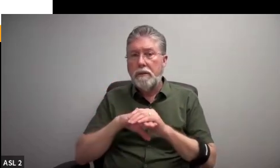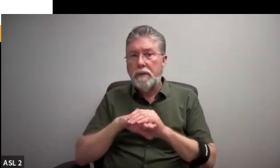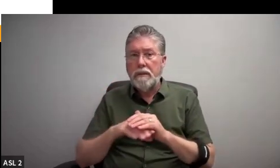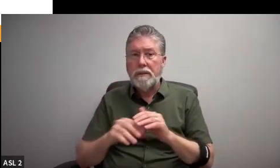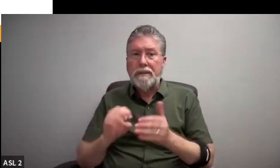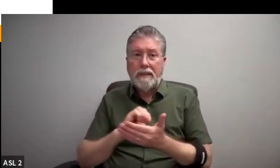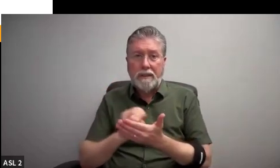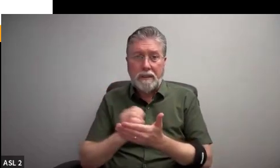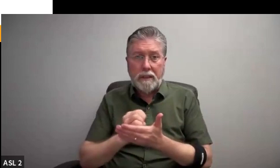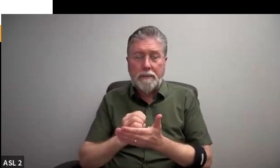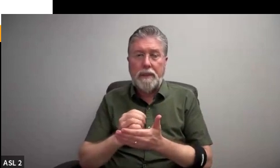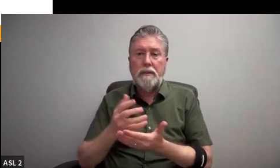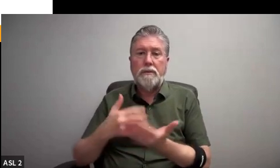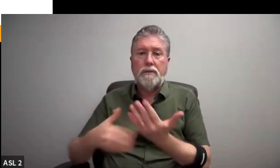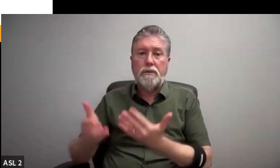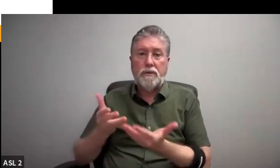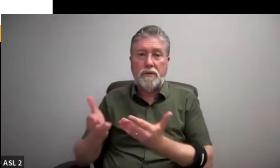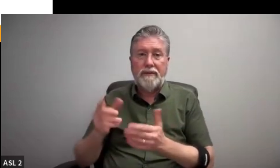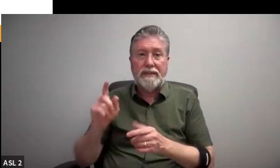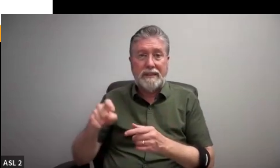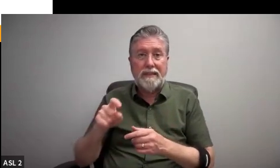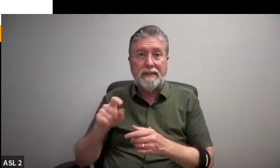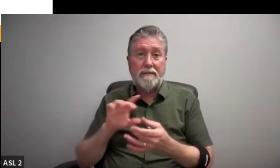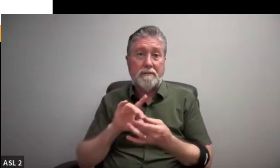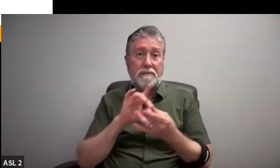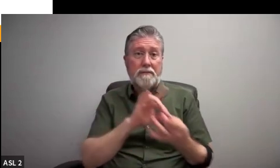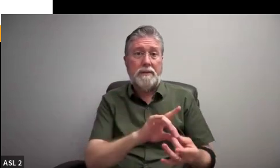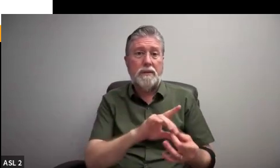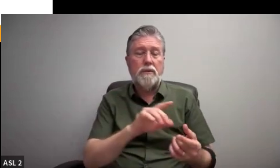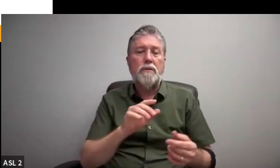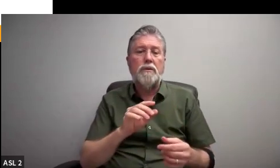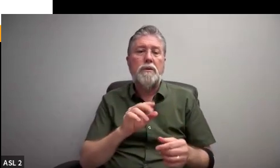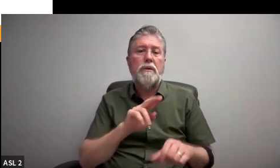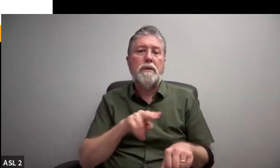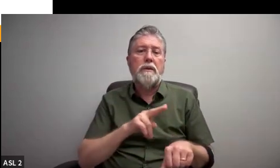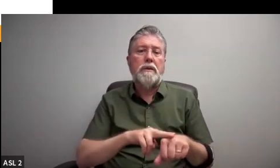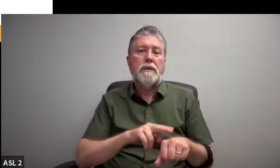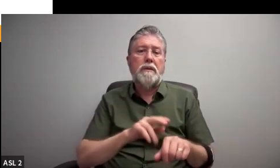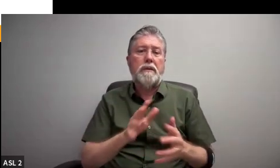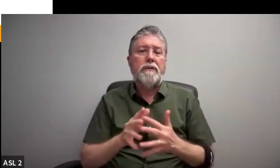specific to Native American persons is identified, that the services provided under Title III will